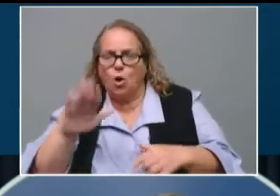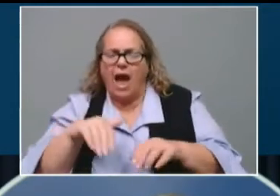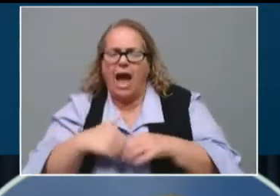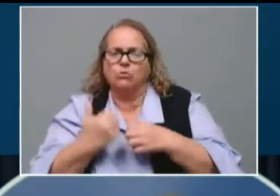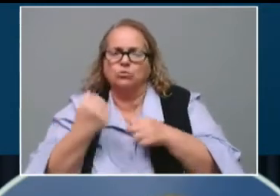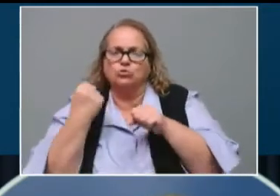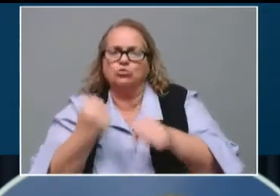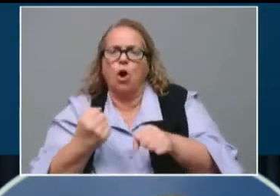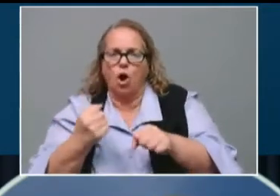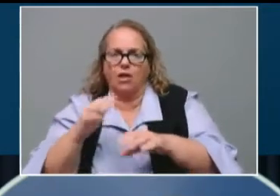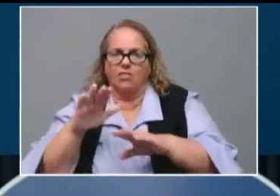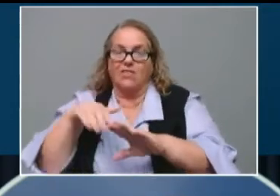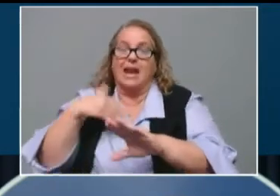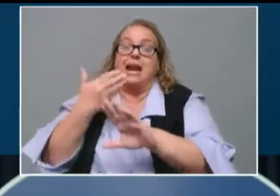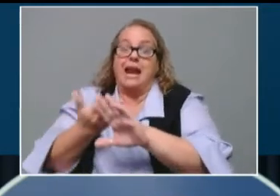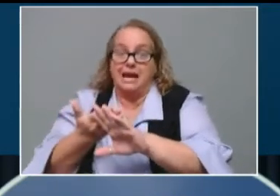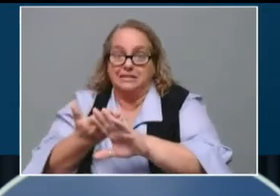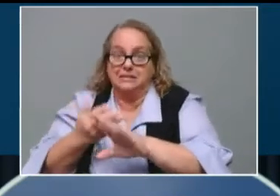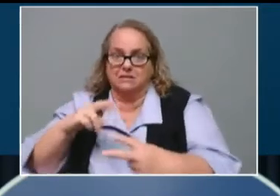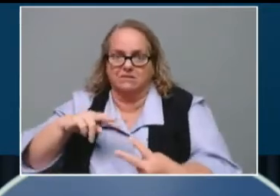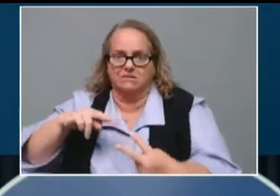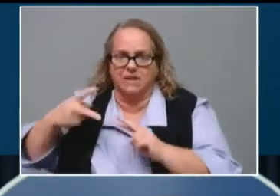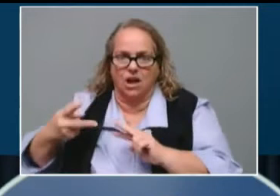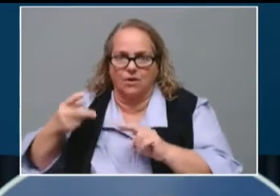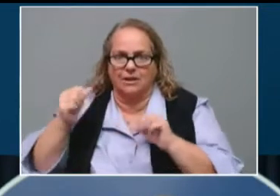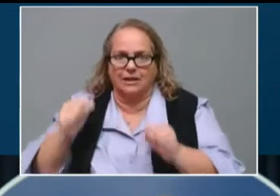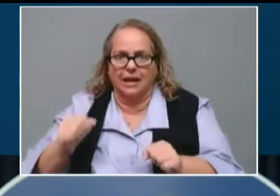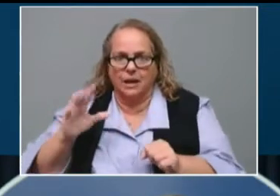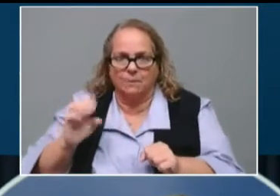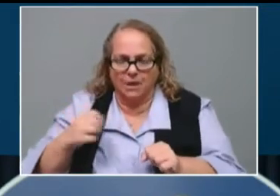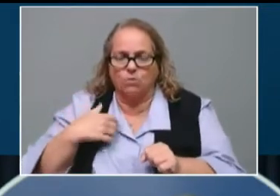get vaccinated and not be a part of that spike at all. And you want to get